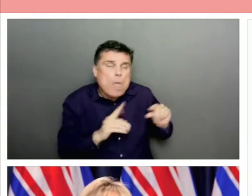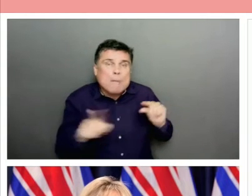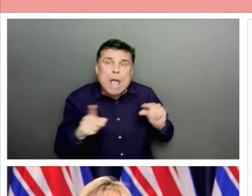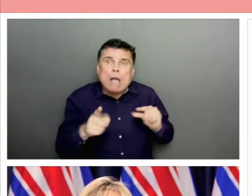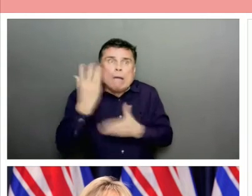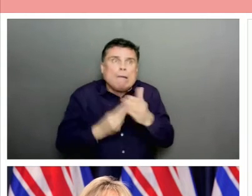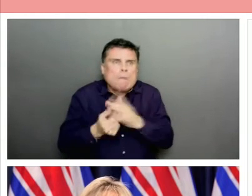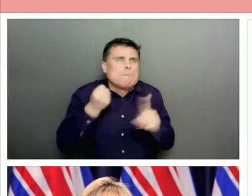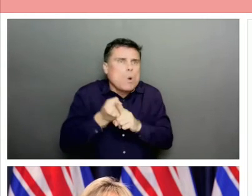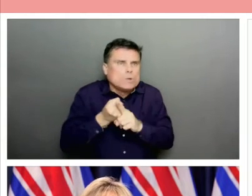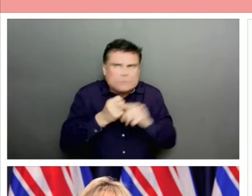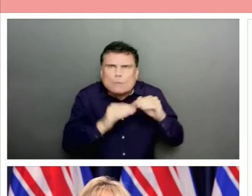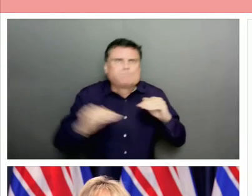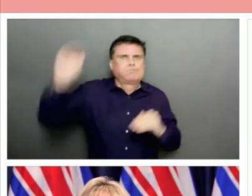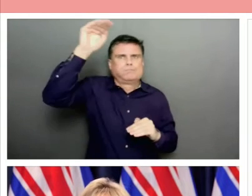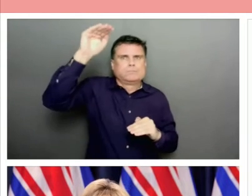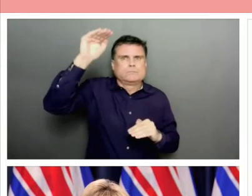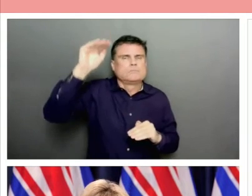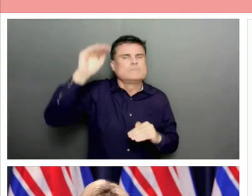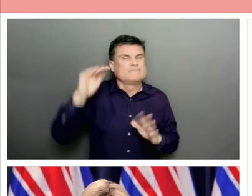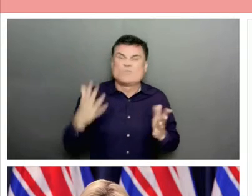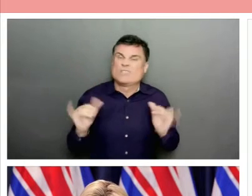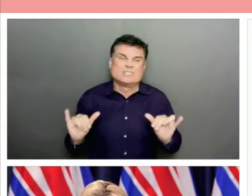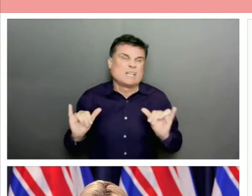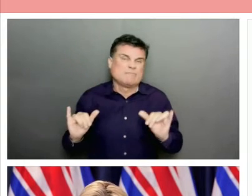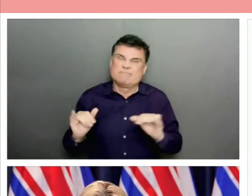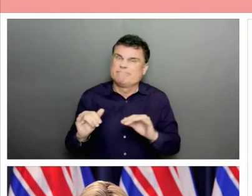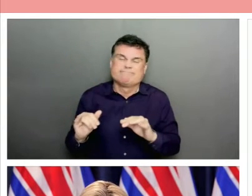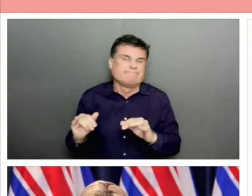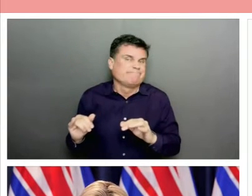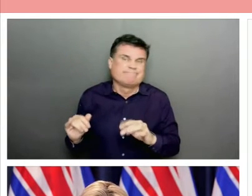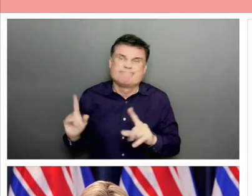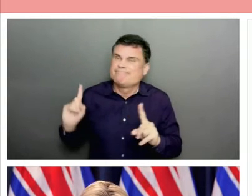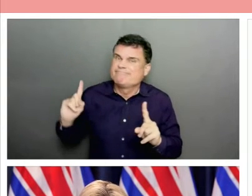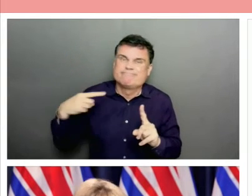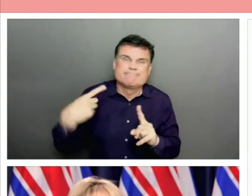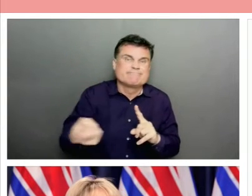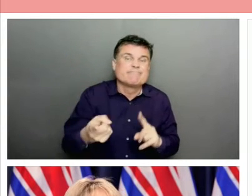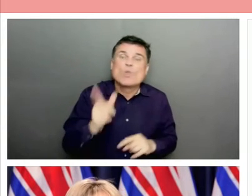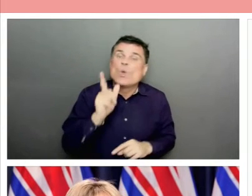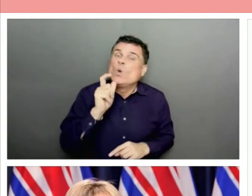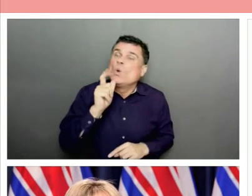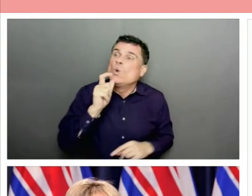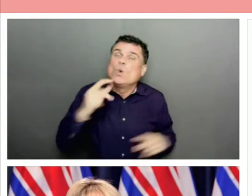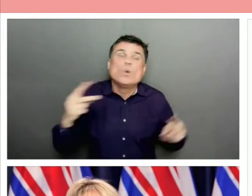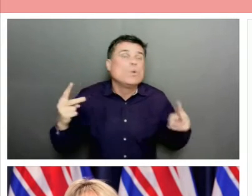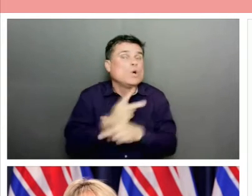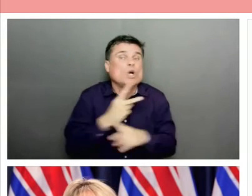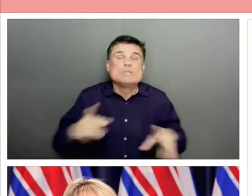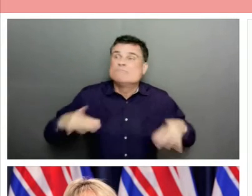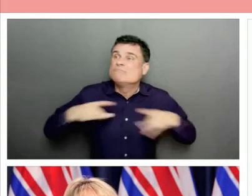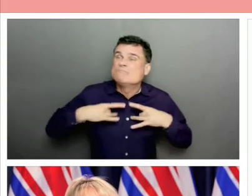important risk factor for severe illness or death from COVID-19, and young people people, children, are still